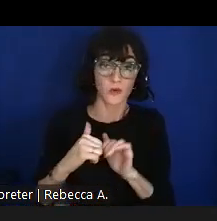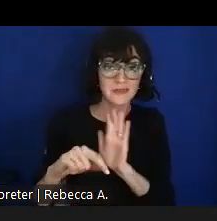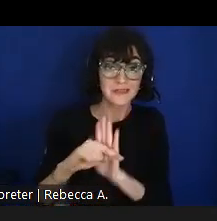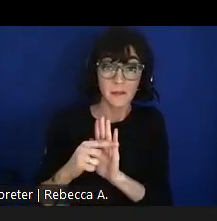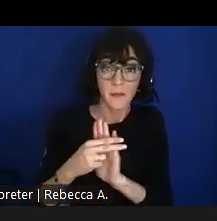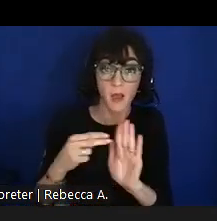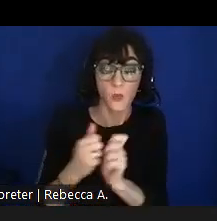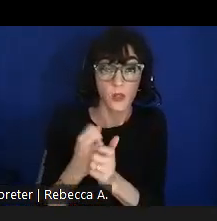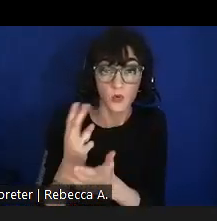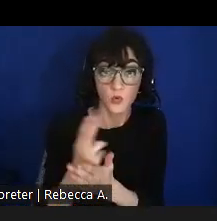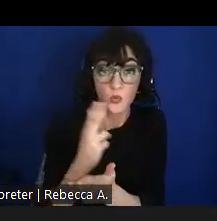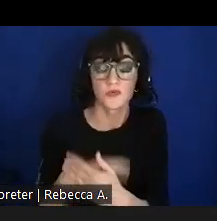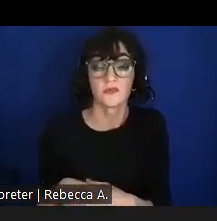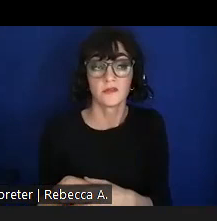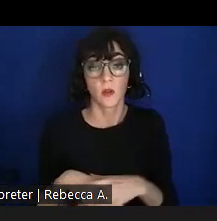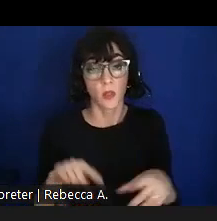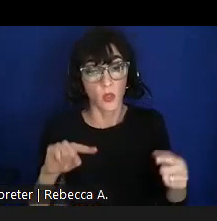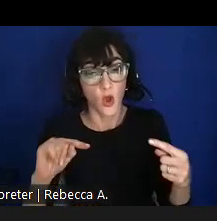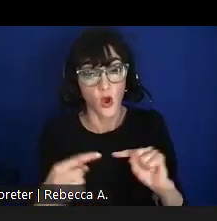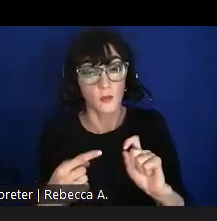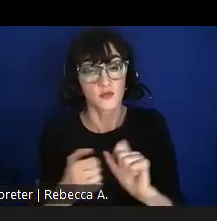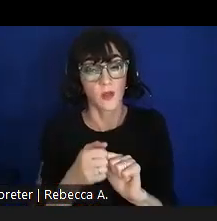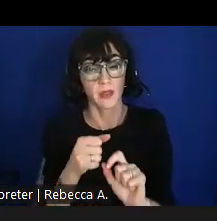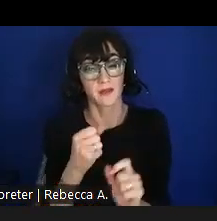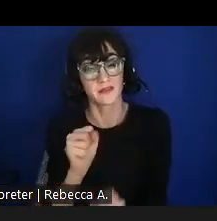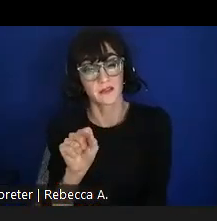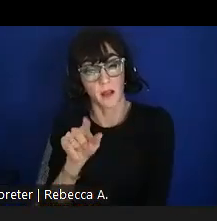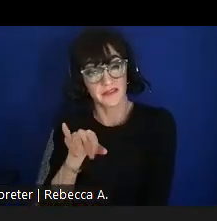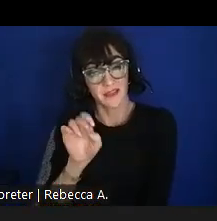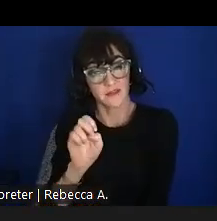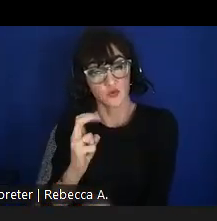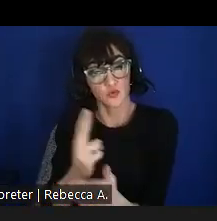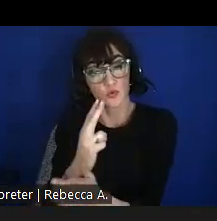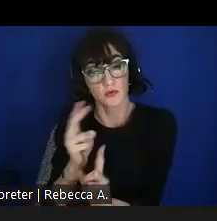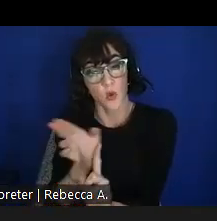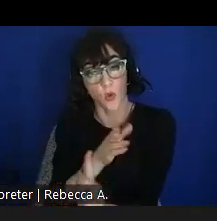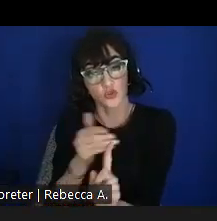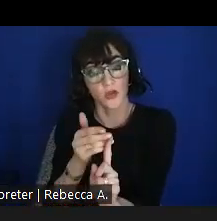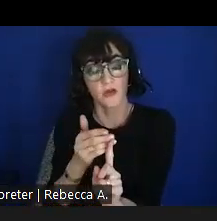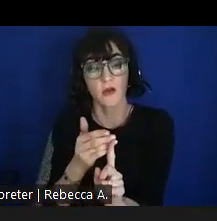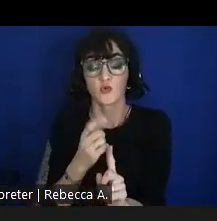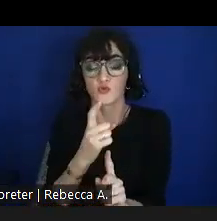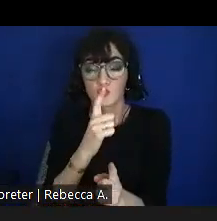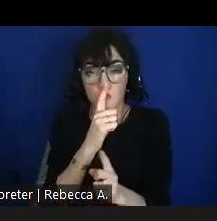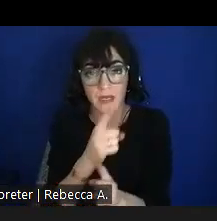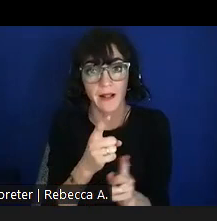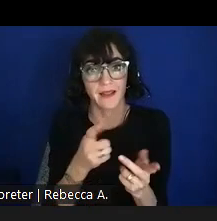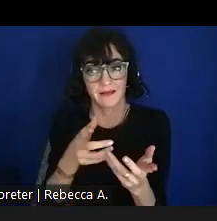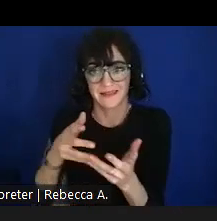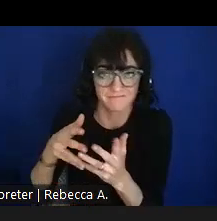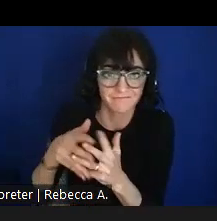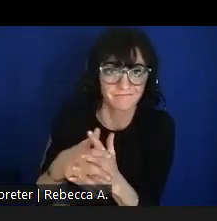the harms around substance use coercion are really intertwined with that systemic oppression